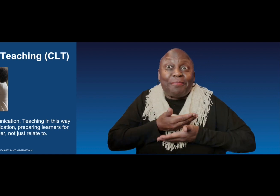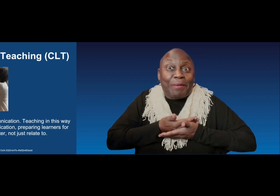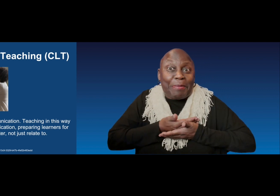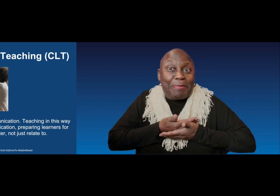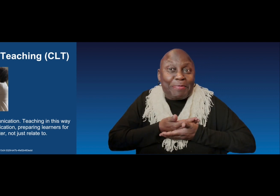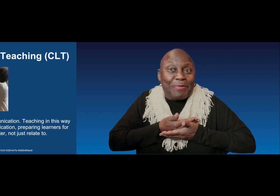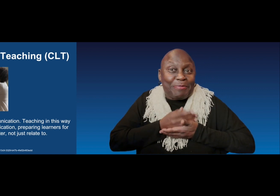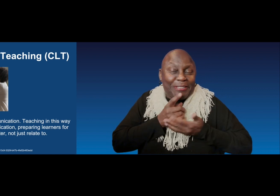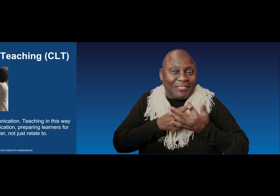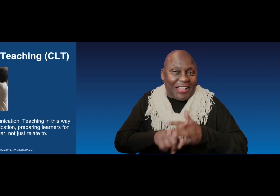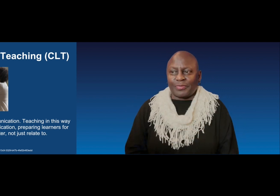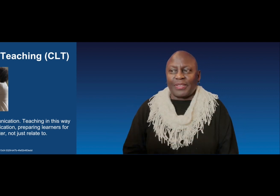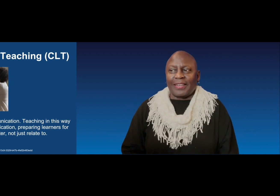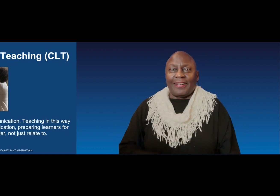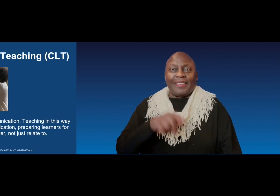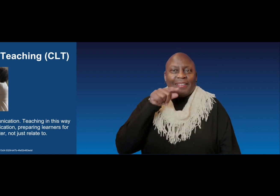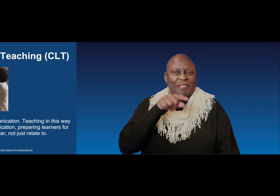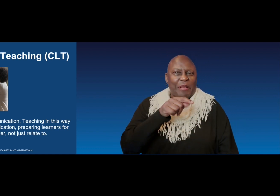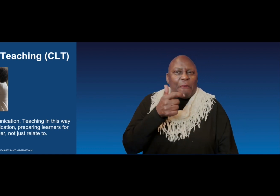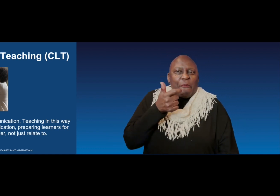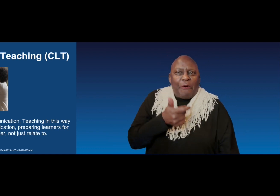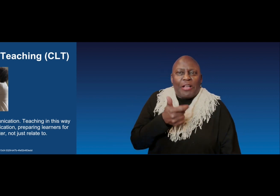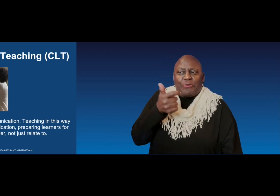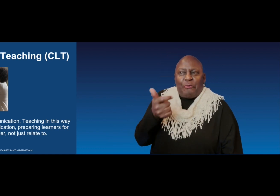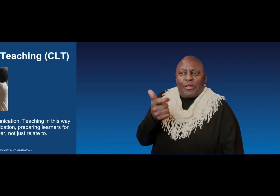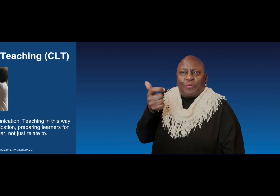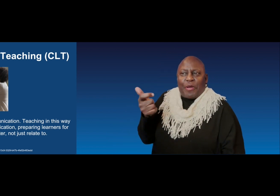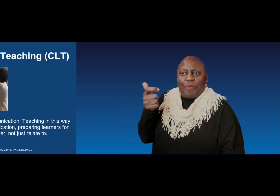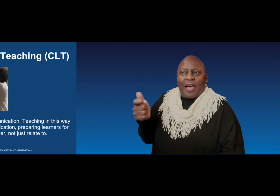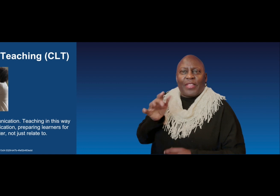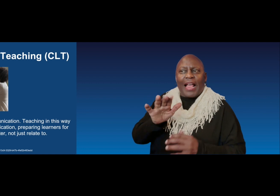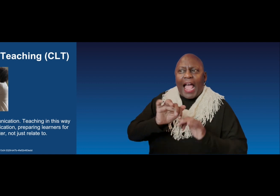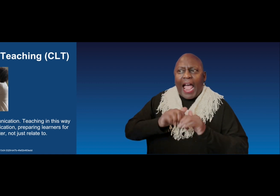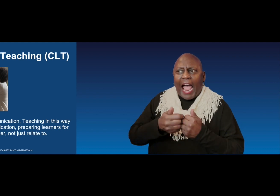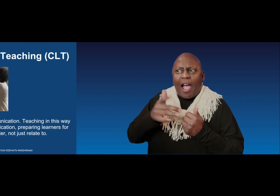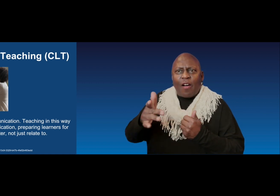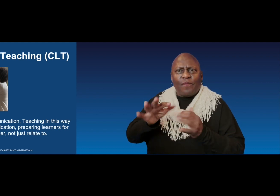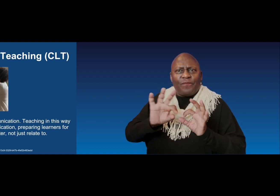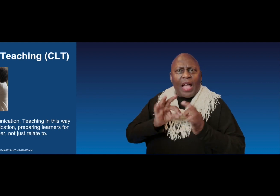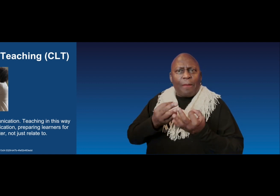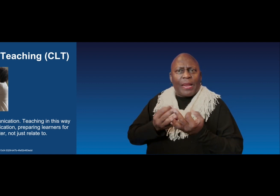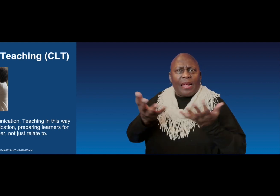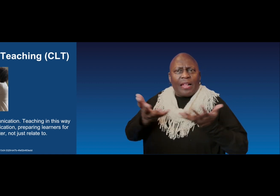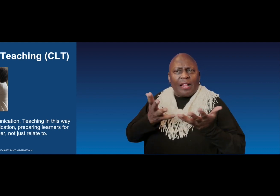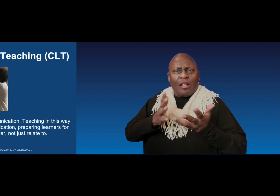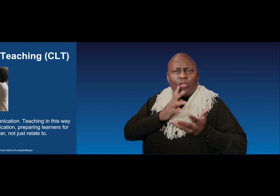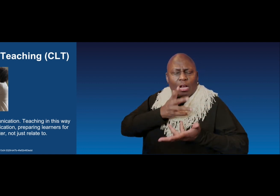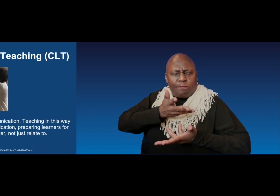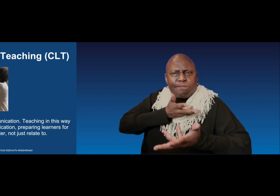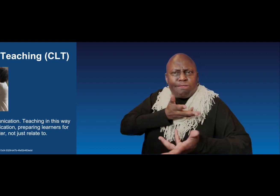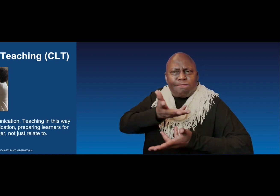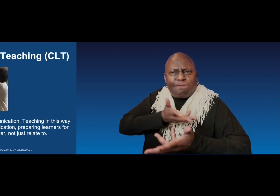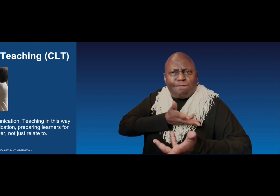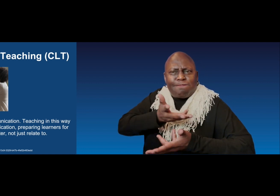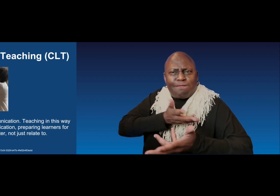conversation between the child and adult will help, start very young, don't wait until the children are older. Start when they're babies.